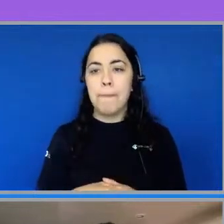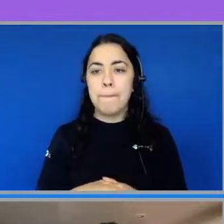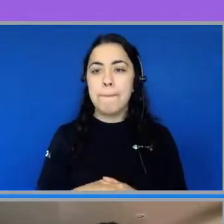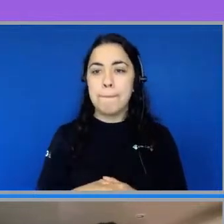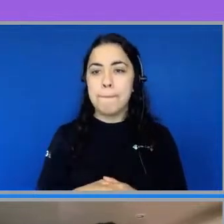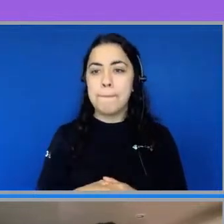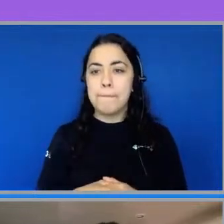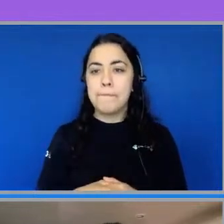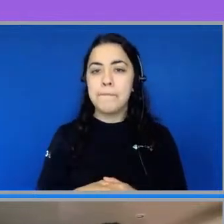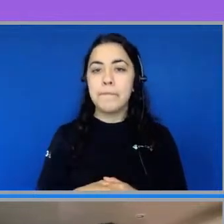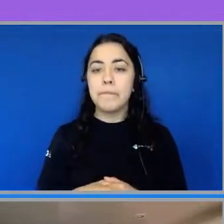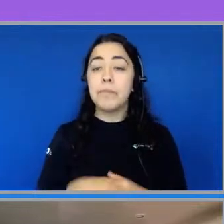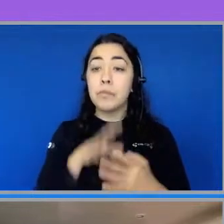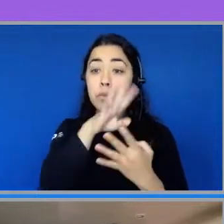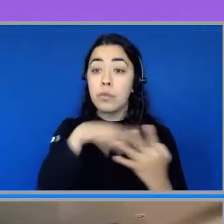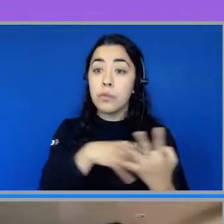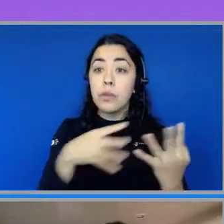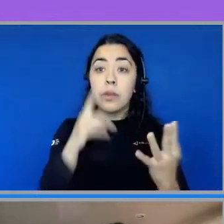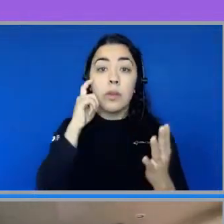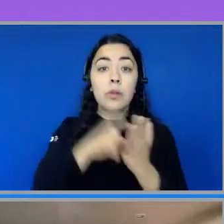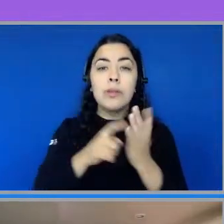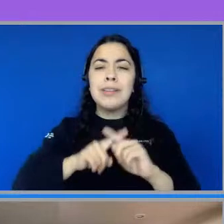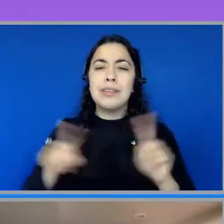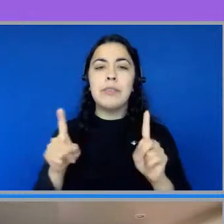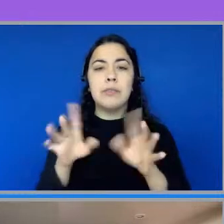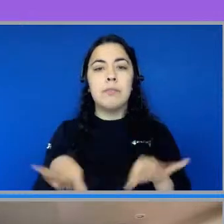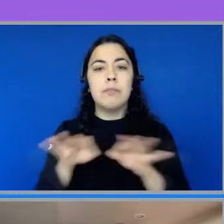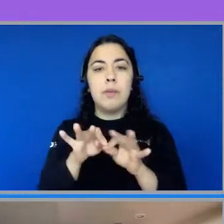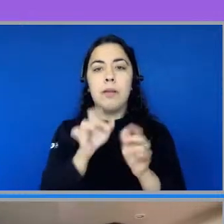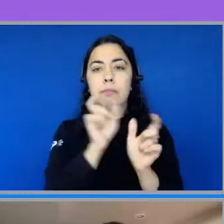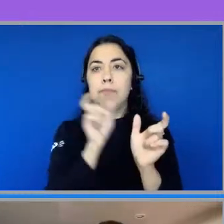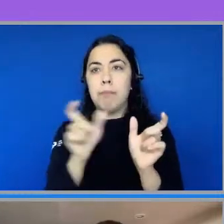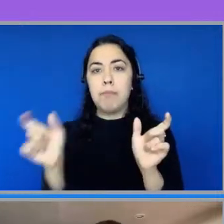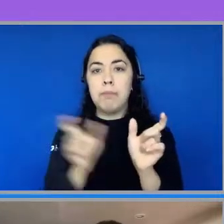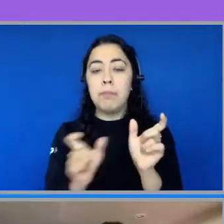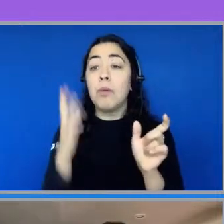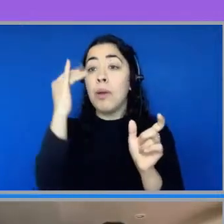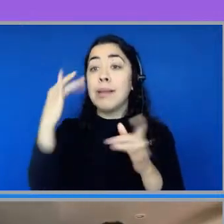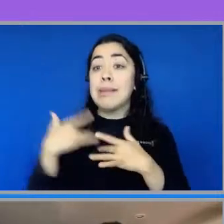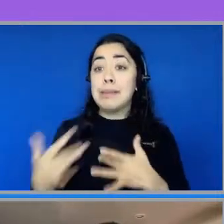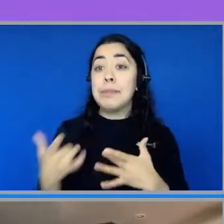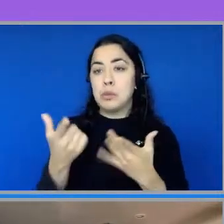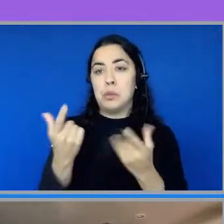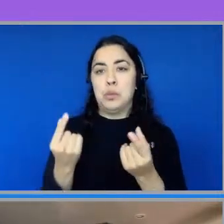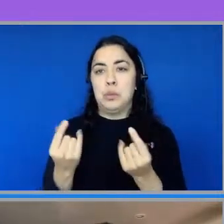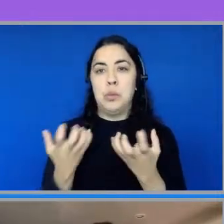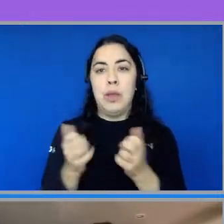So with grid we've got different keywords. Because typically what